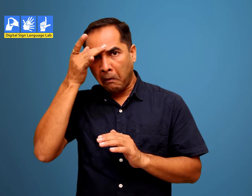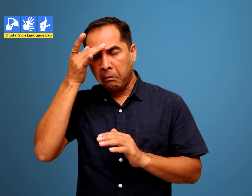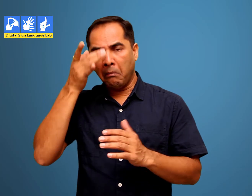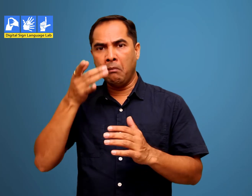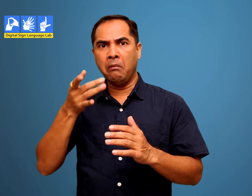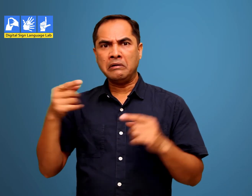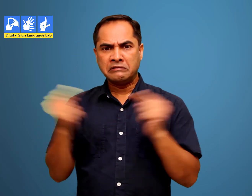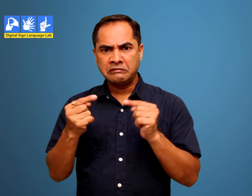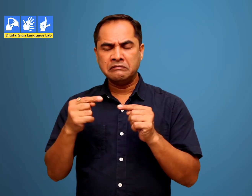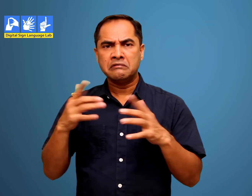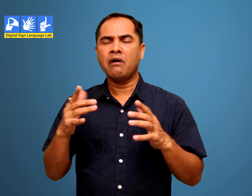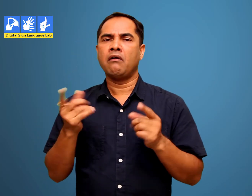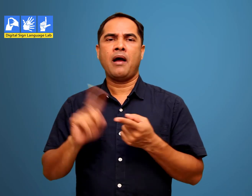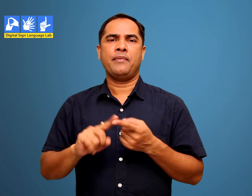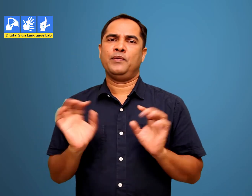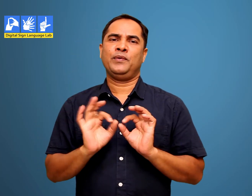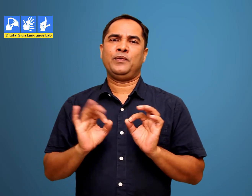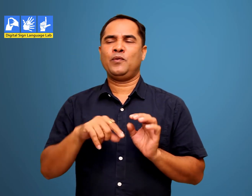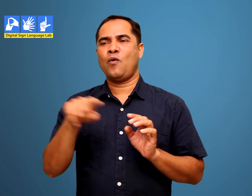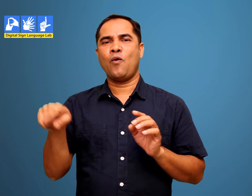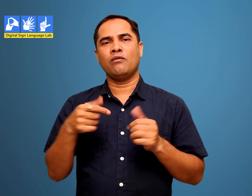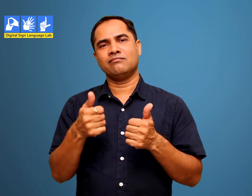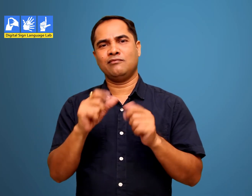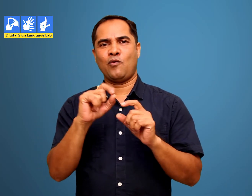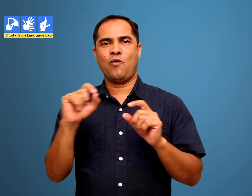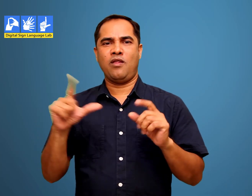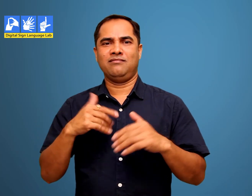possibility of conflict between social groups.